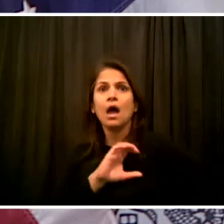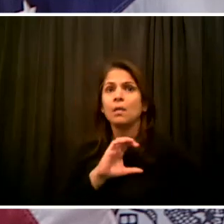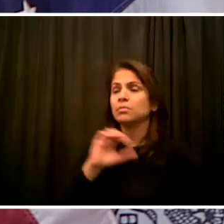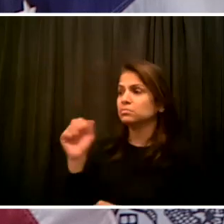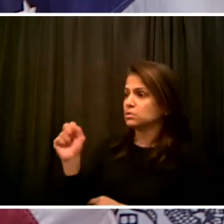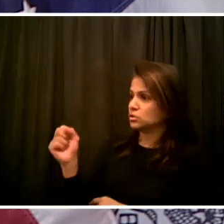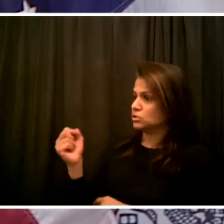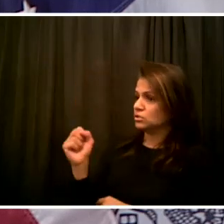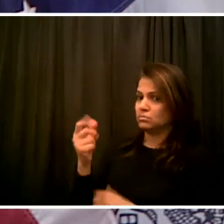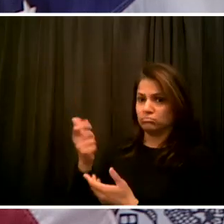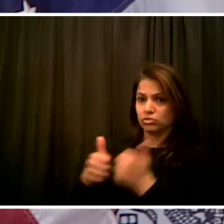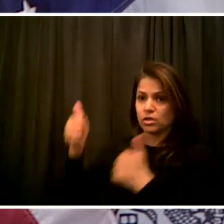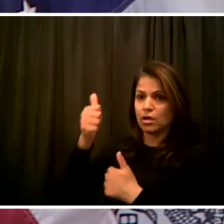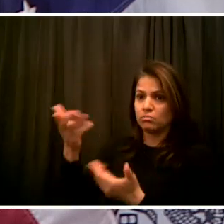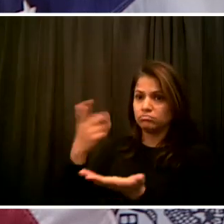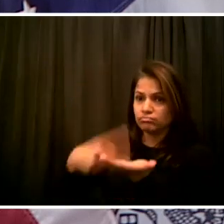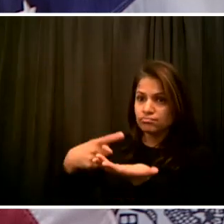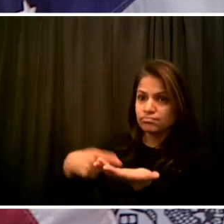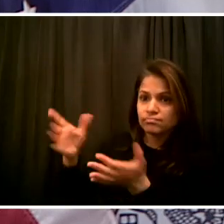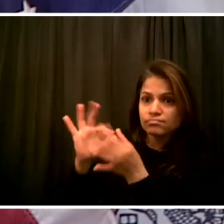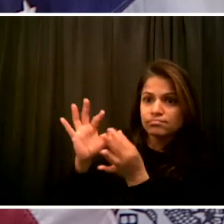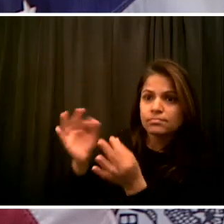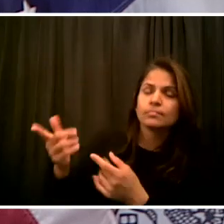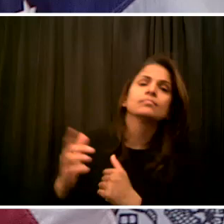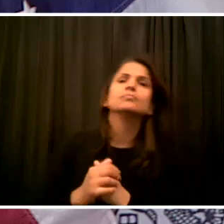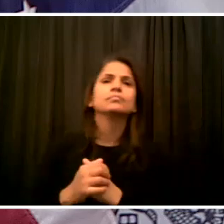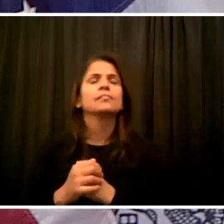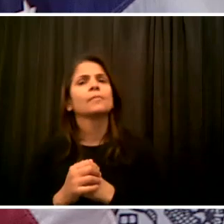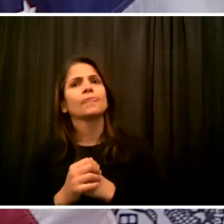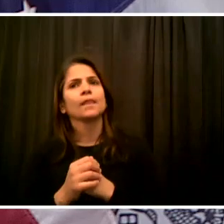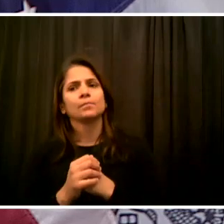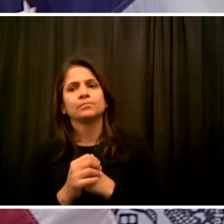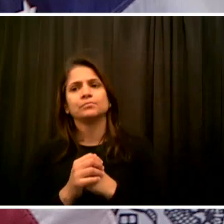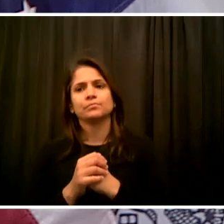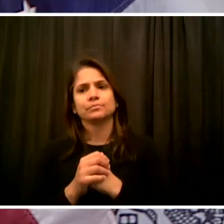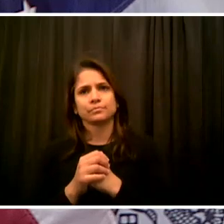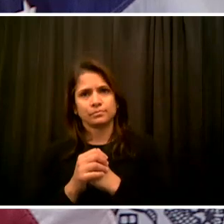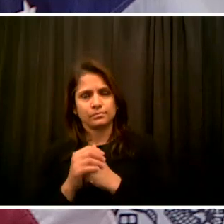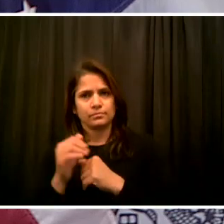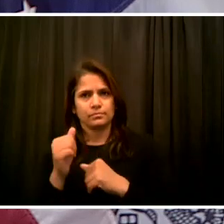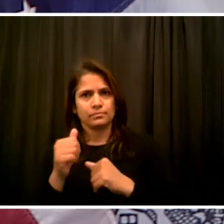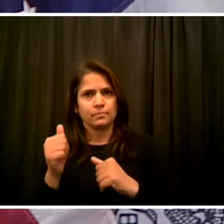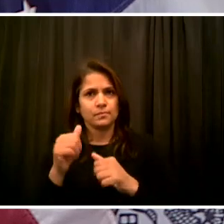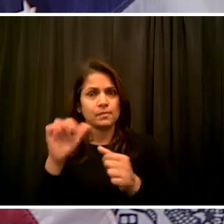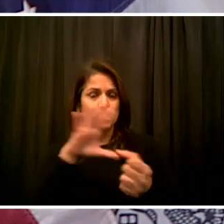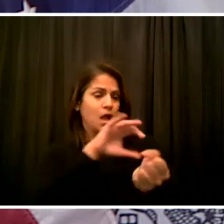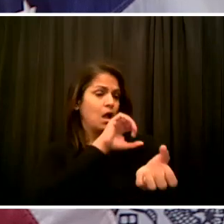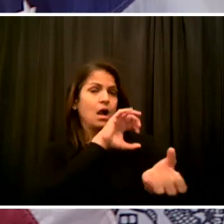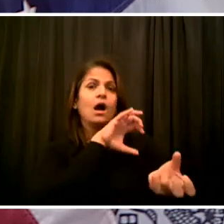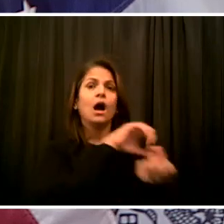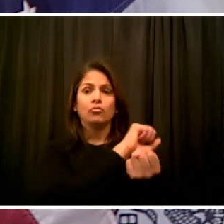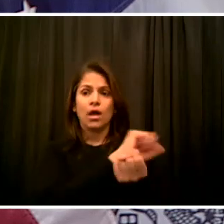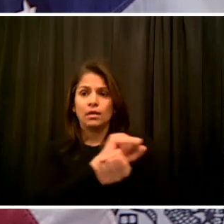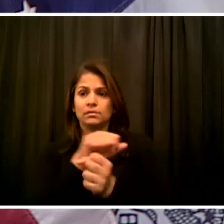THE OTHER PIECE? EYAH, REGARDING SOCIAL DISTANCING AND